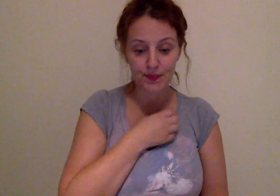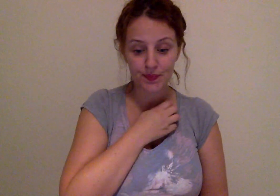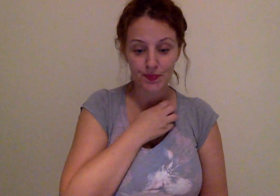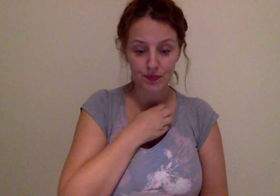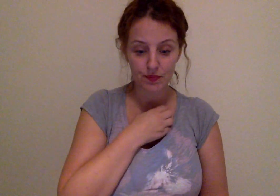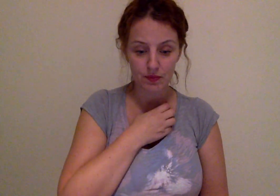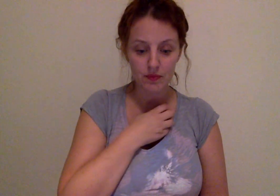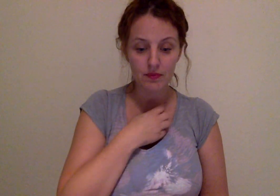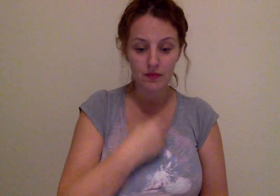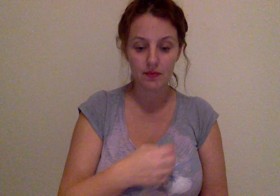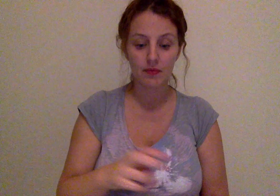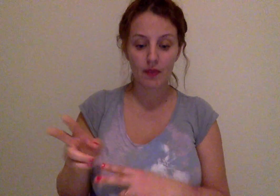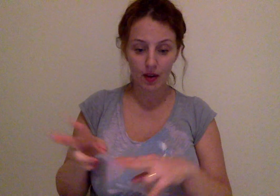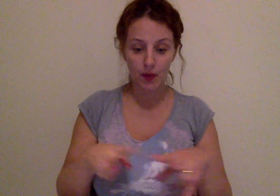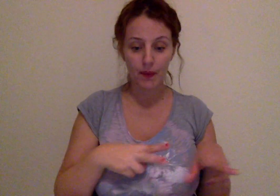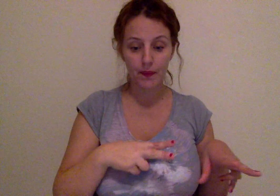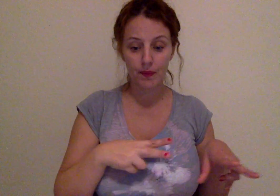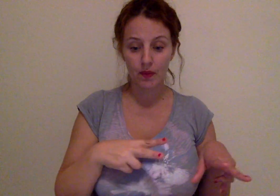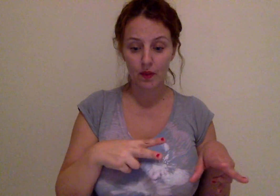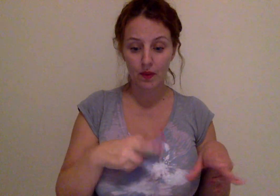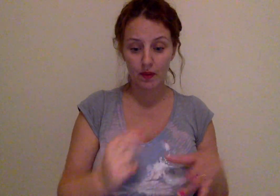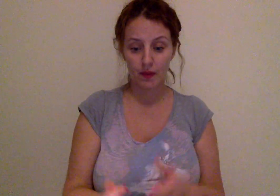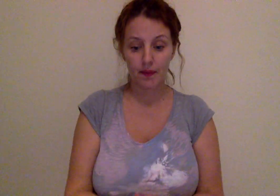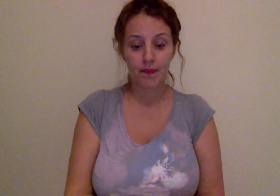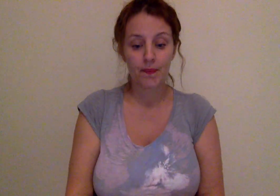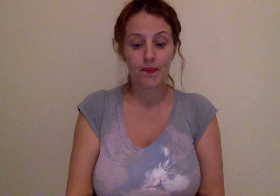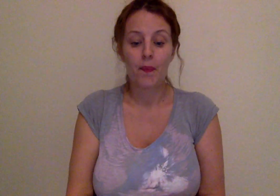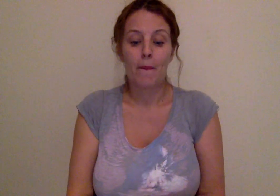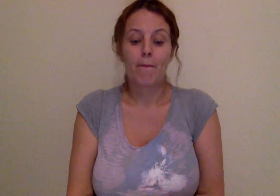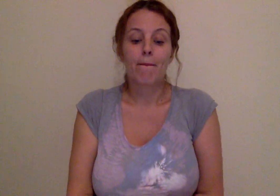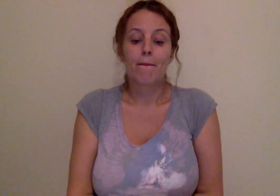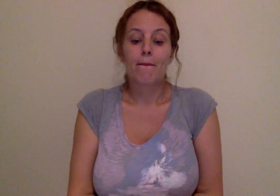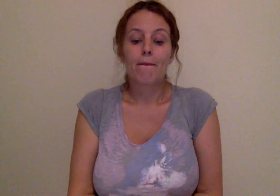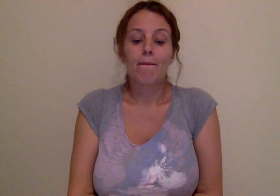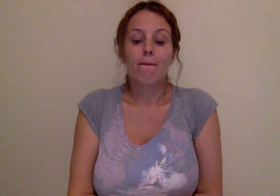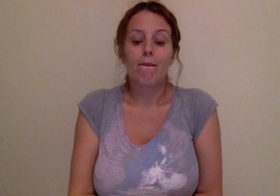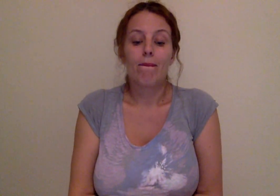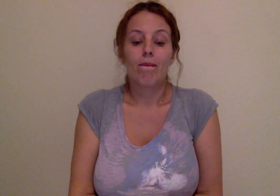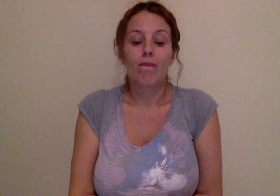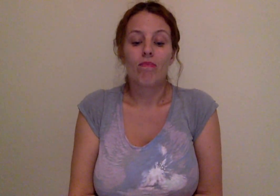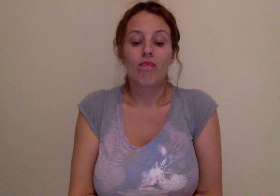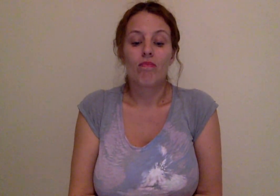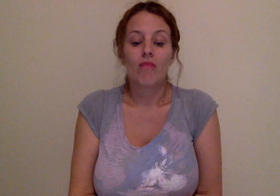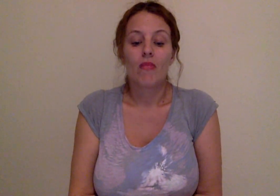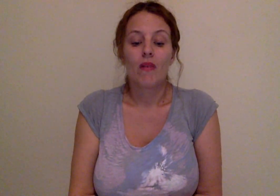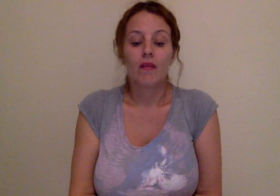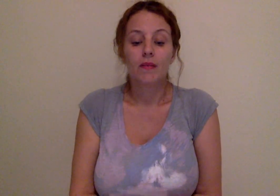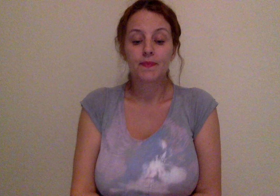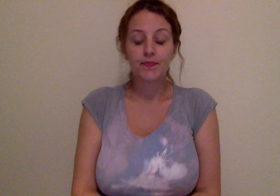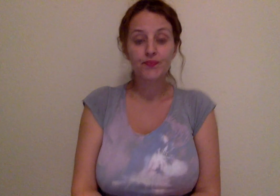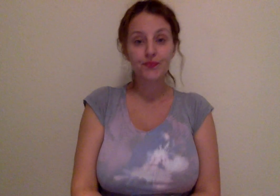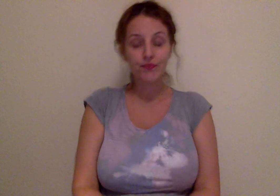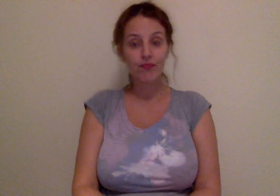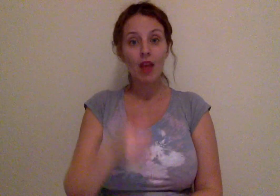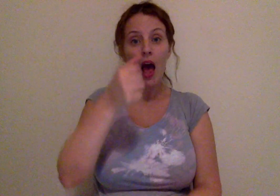Last month by accident while changing my bed sheets I put my phone in the washing machine. What an idiot!